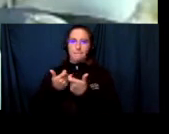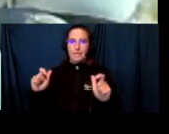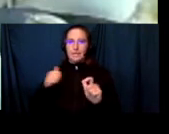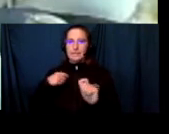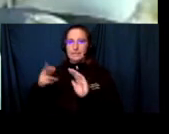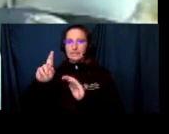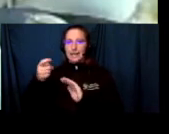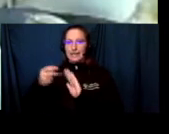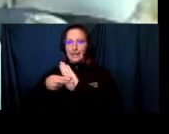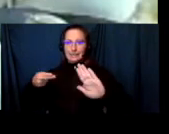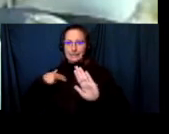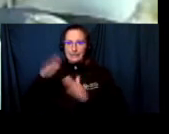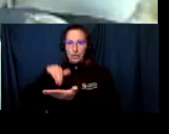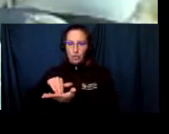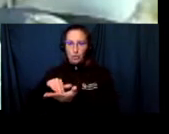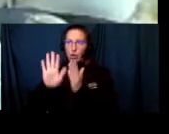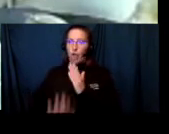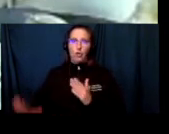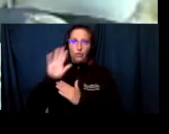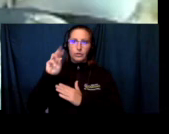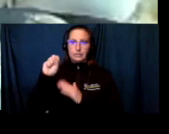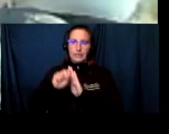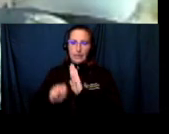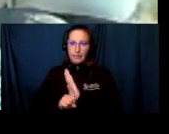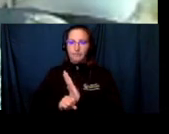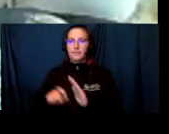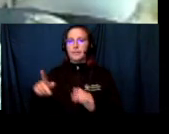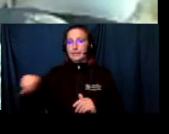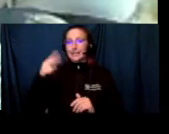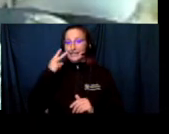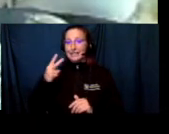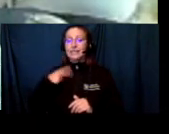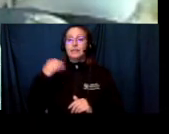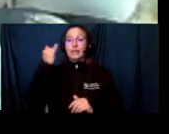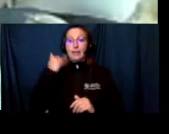the state of Wisconsin, seeing infants who do not pass the hearing screening